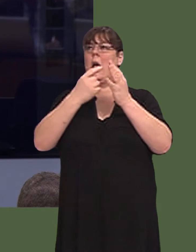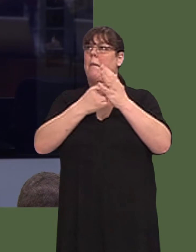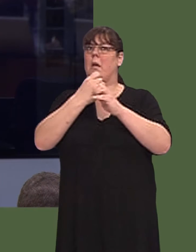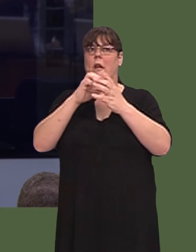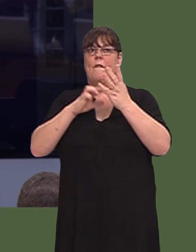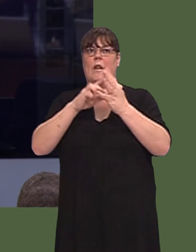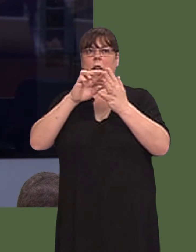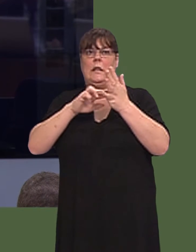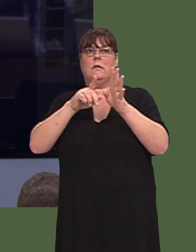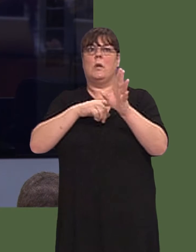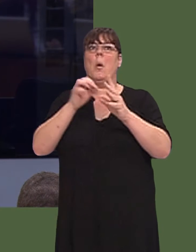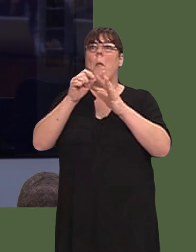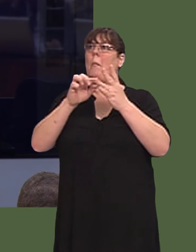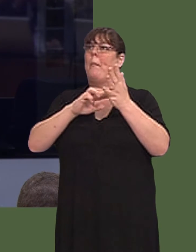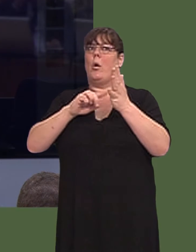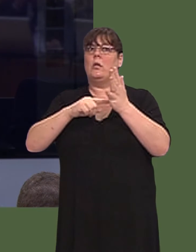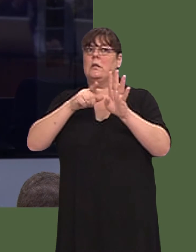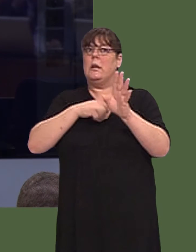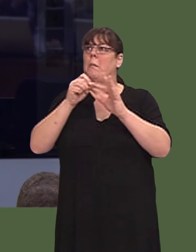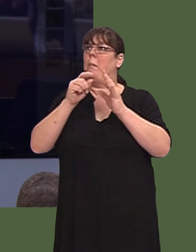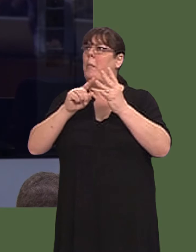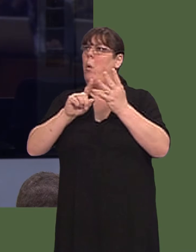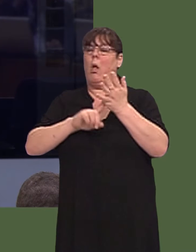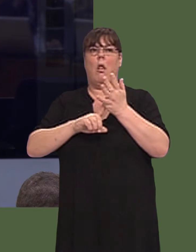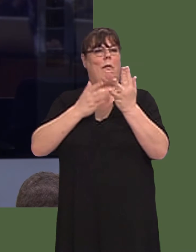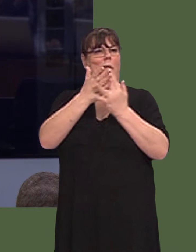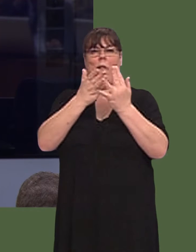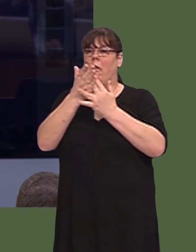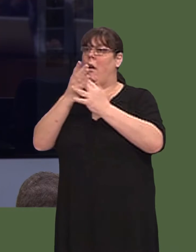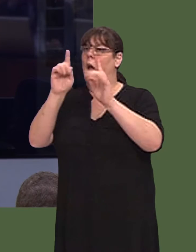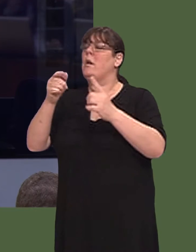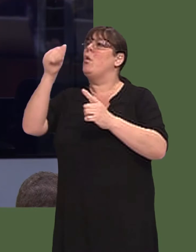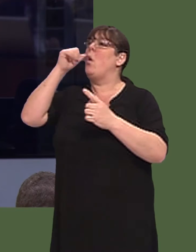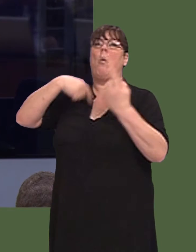Now, whilst recognising that train stations are devolved at the moment, what are you as